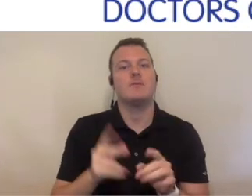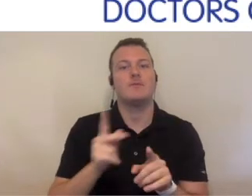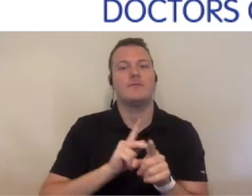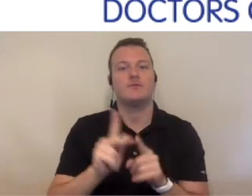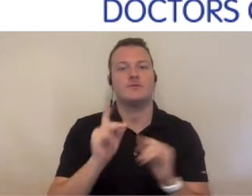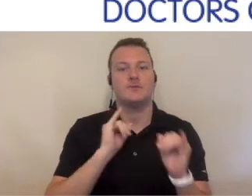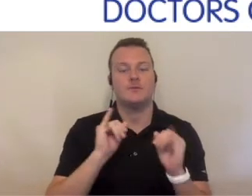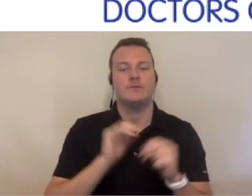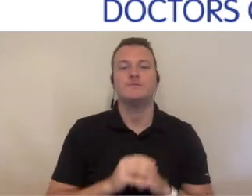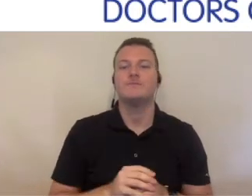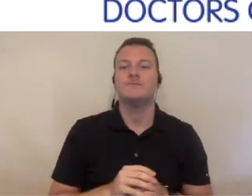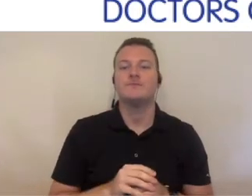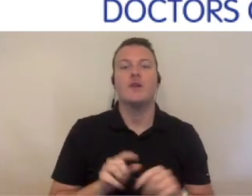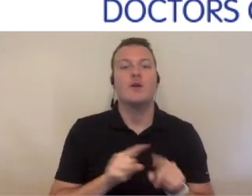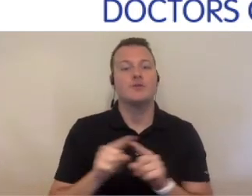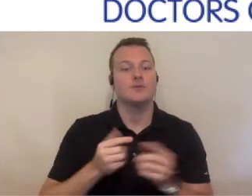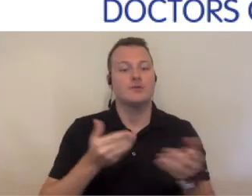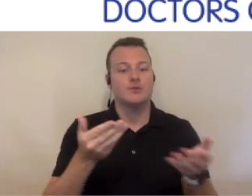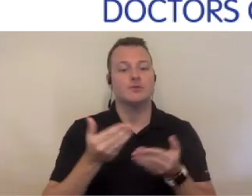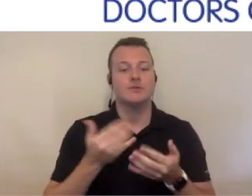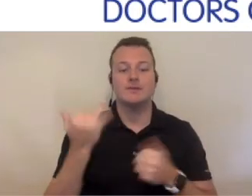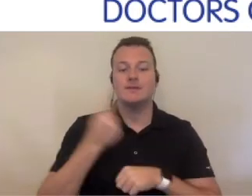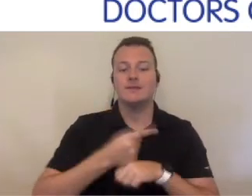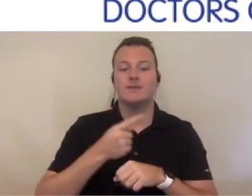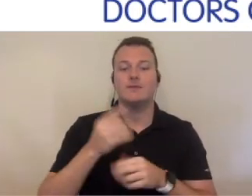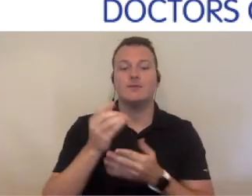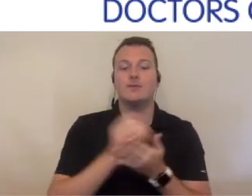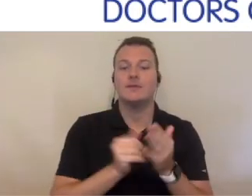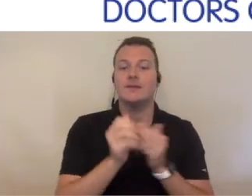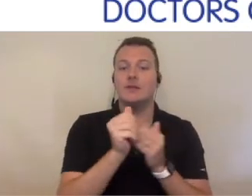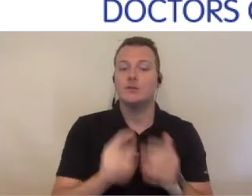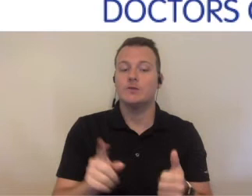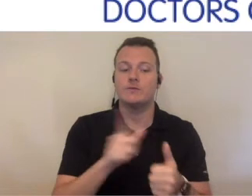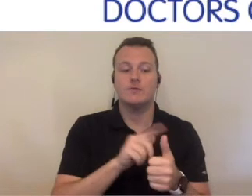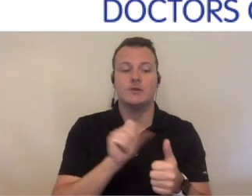It is also my distinct pleasure to introduce today's course leaders, Dr.